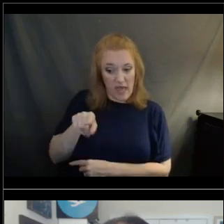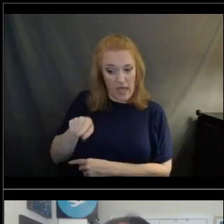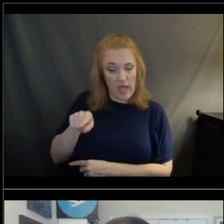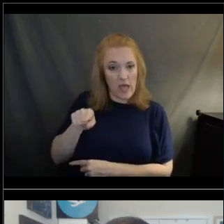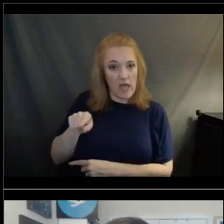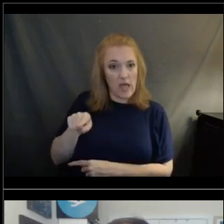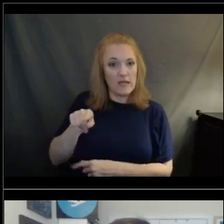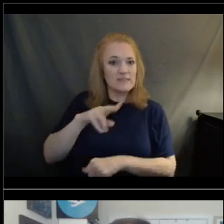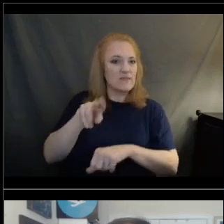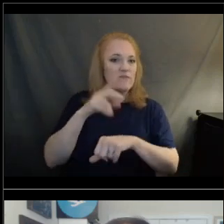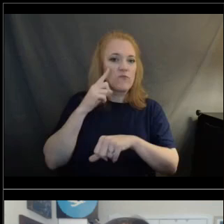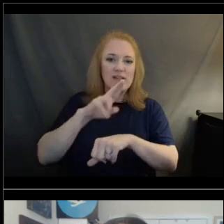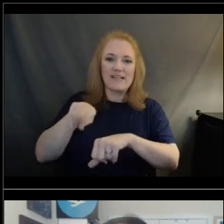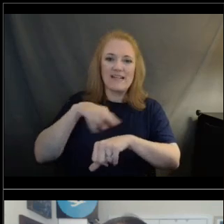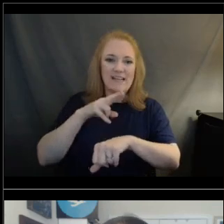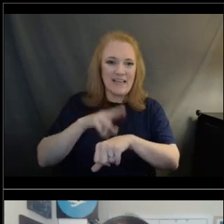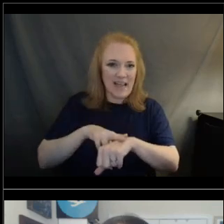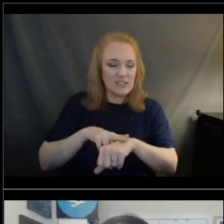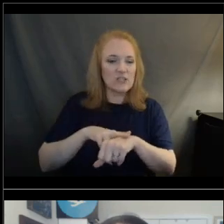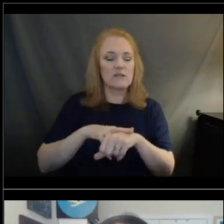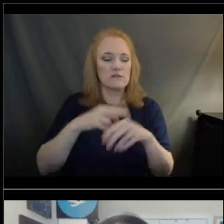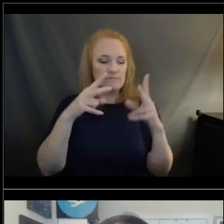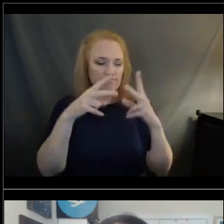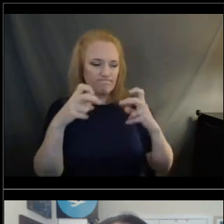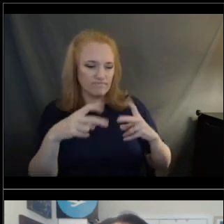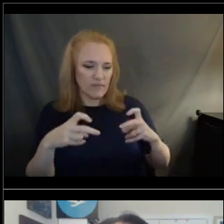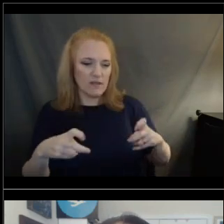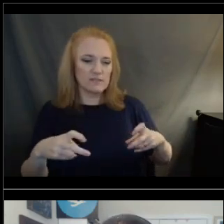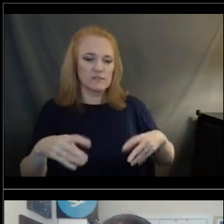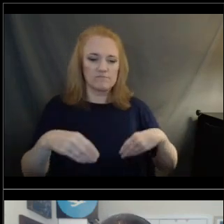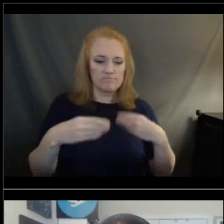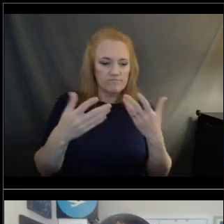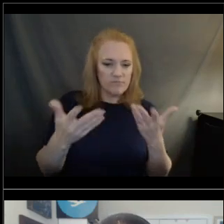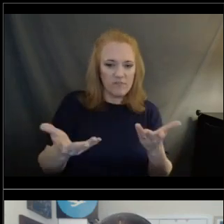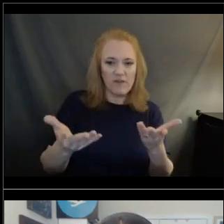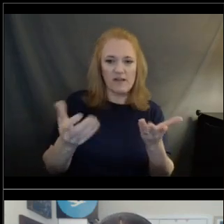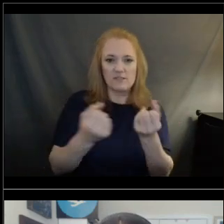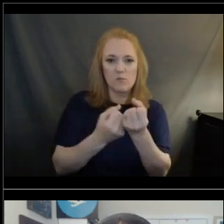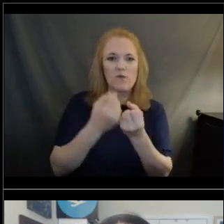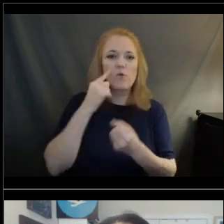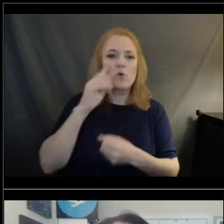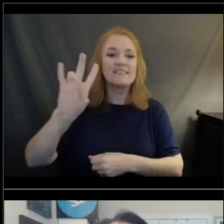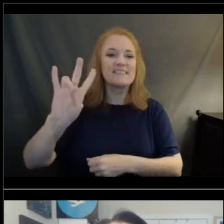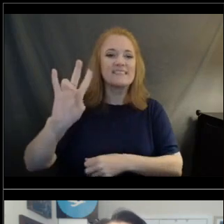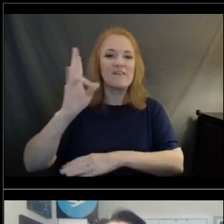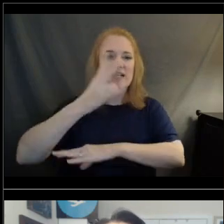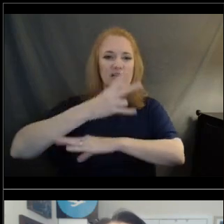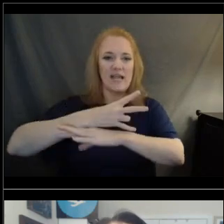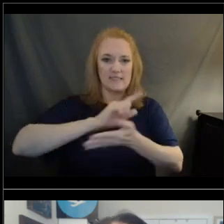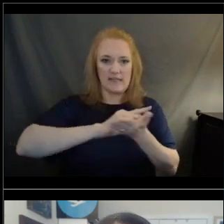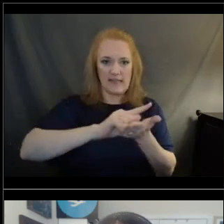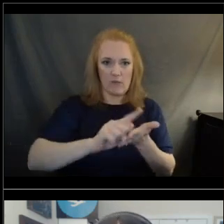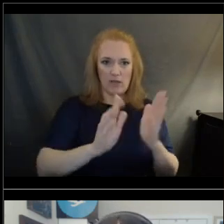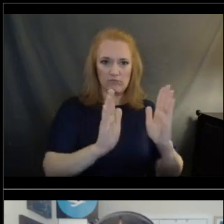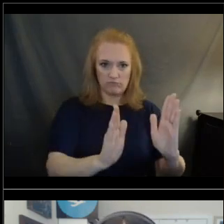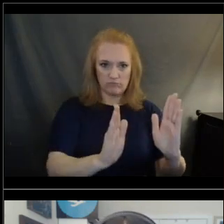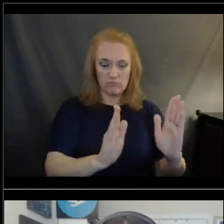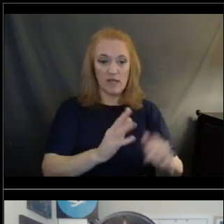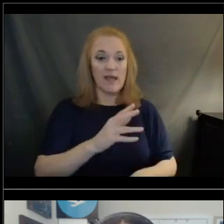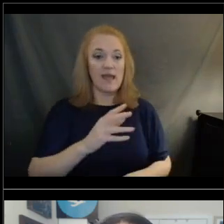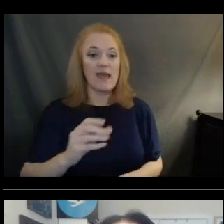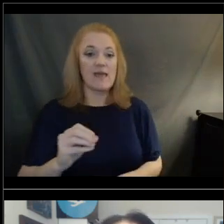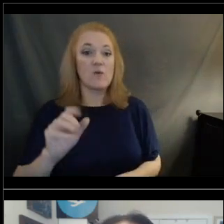nationwide analysis and forecast guidance products throughout seven days. Then we have our 122 local